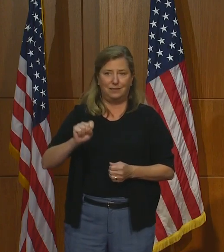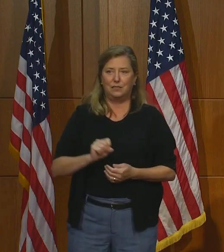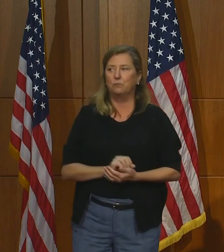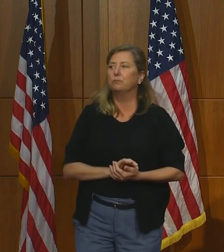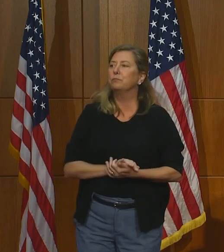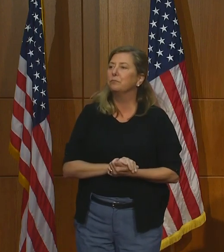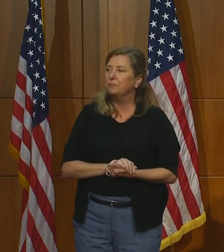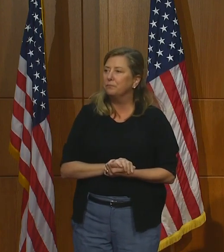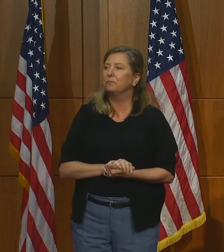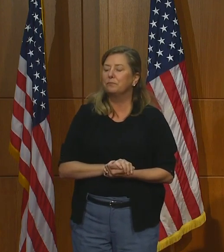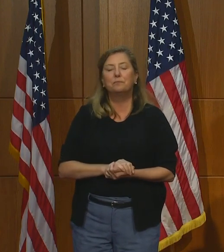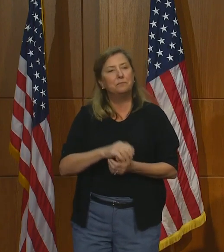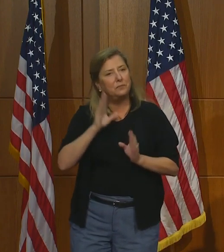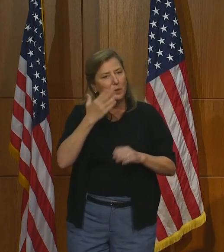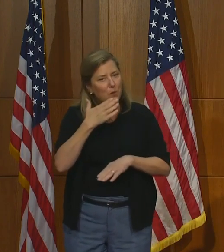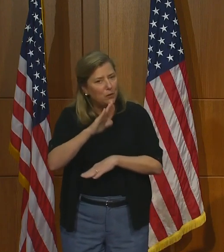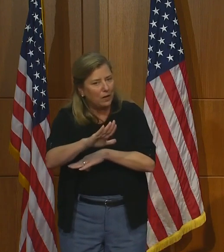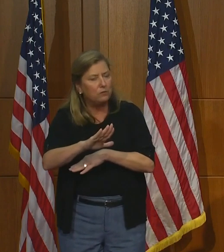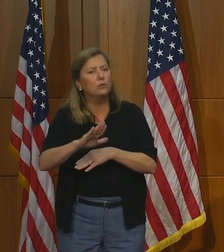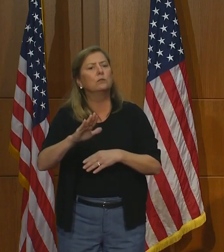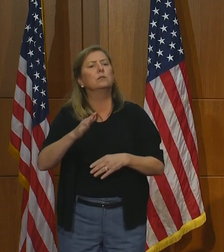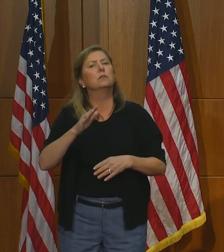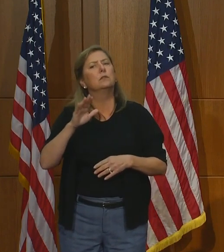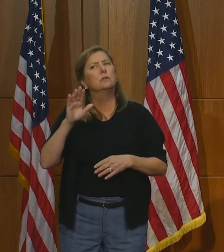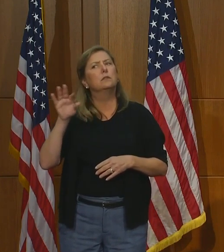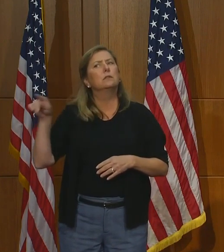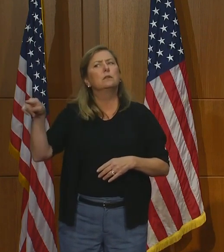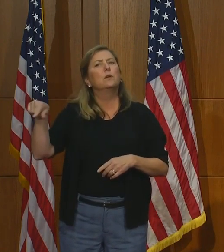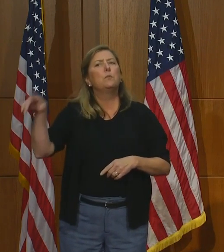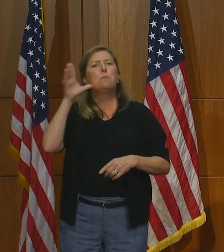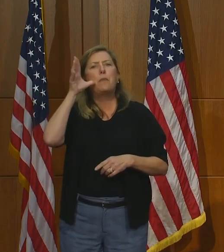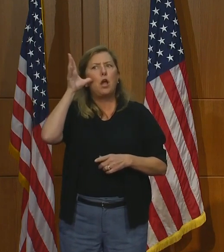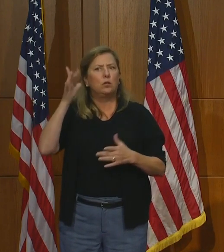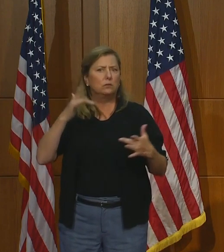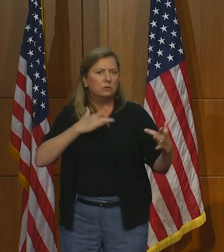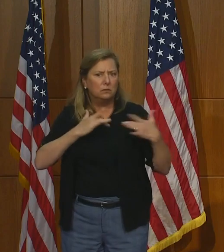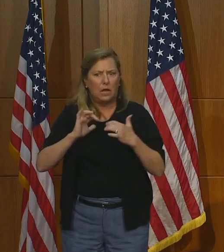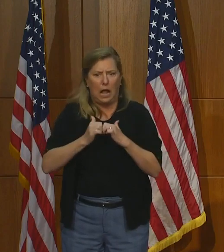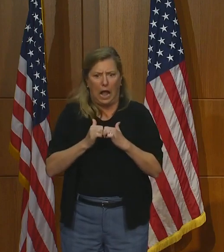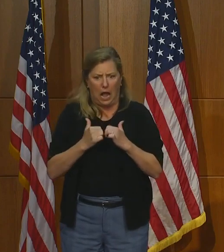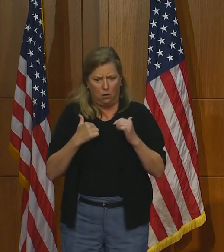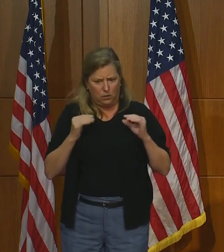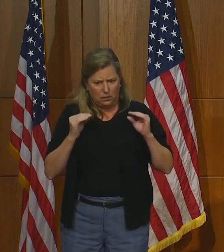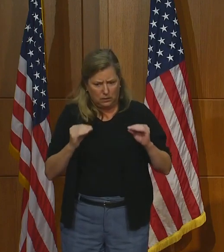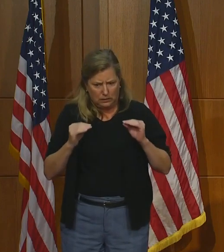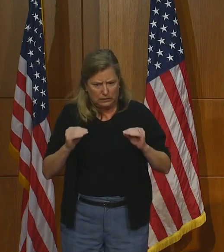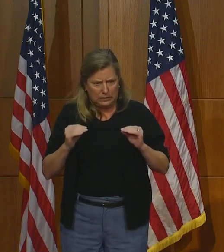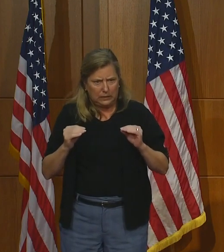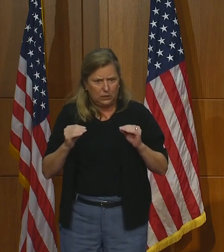THAT THE LAST THE LAST. GOOD AFTERNOON GOVERNOR. ARE YOU